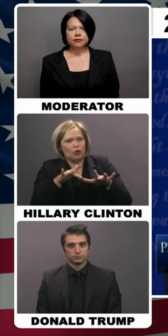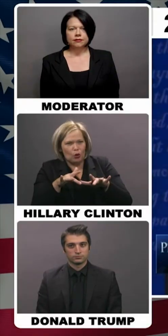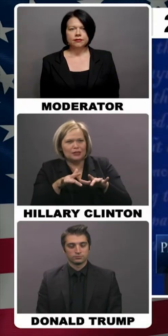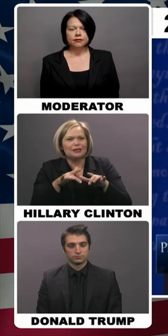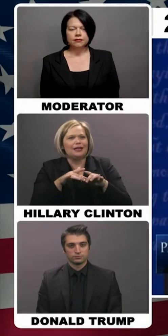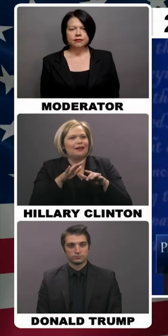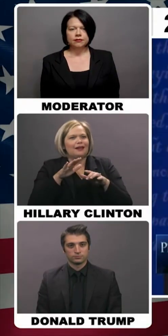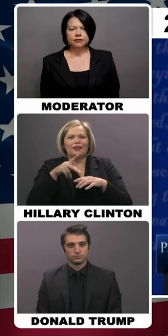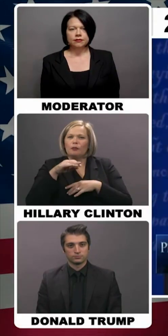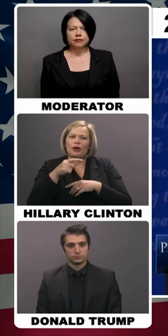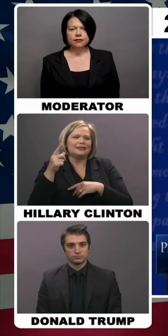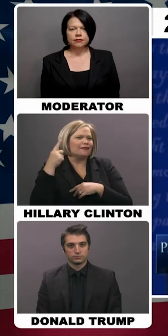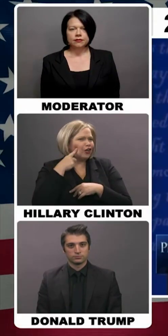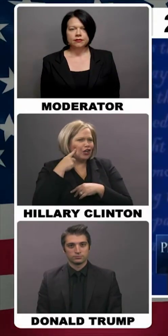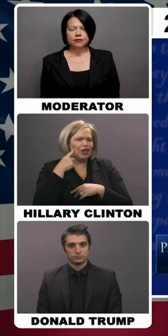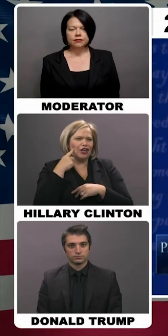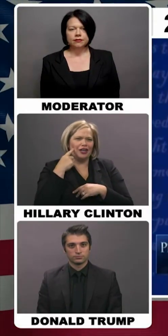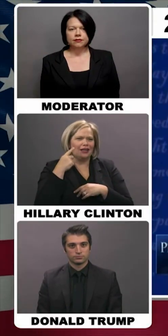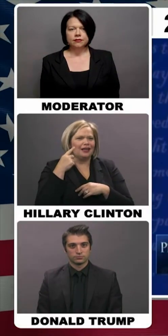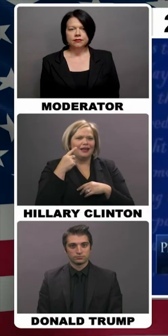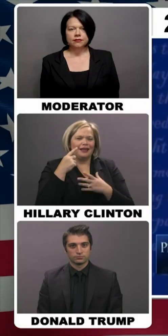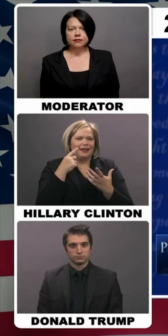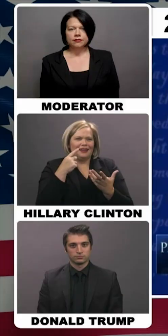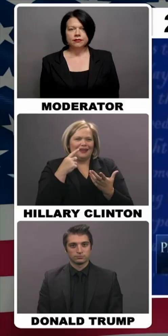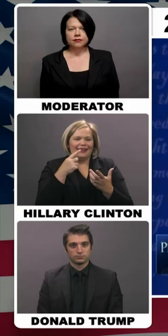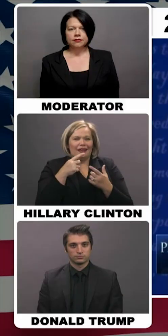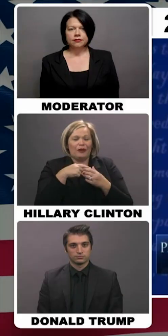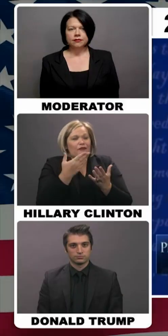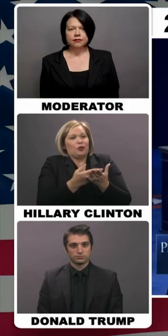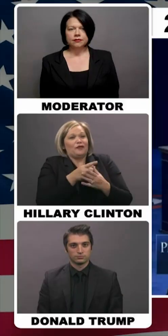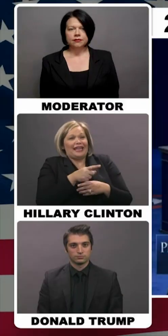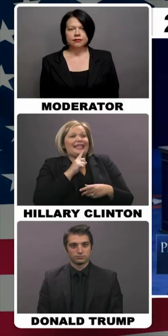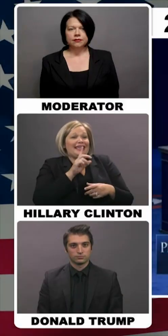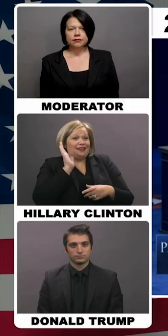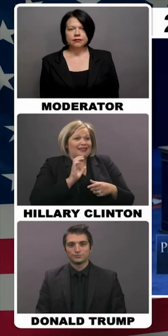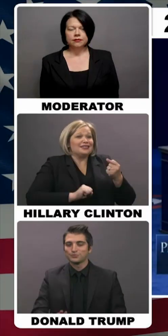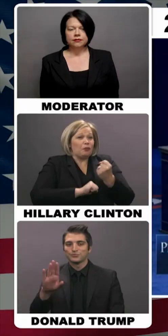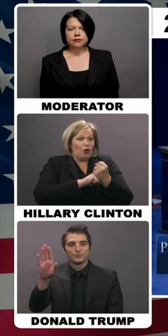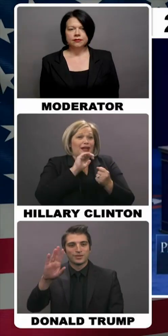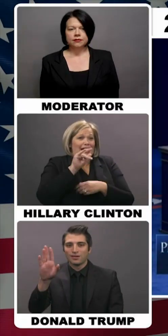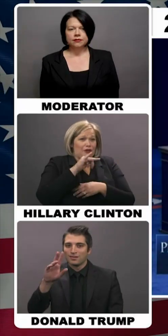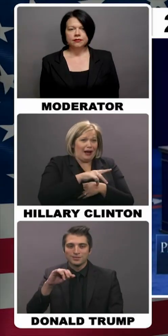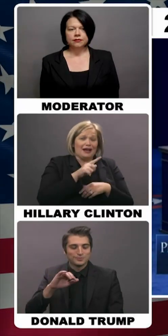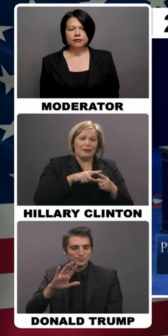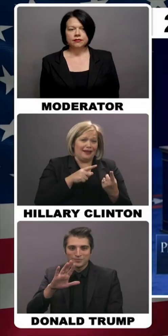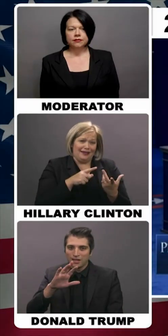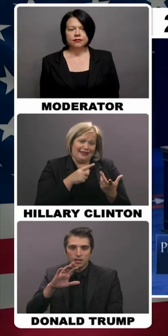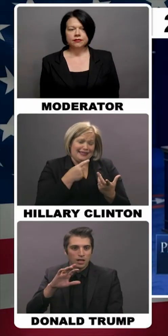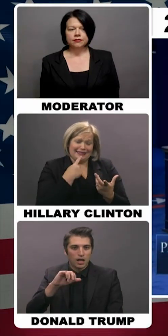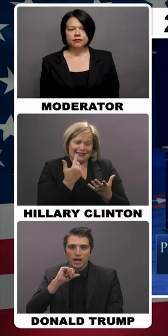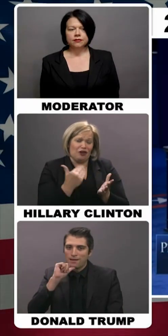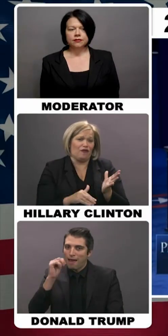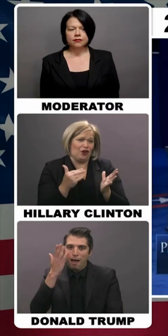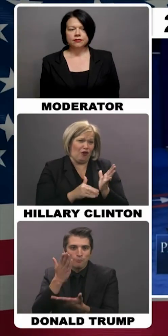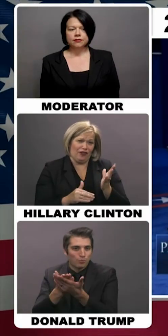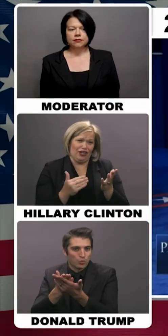It's been debunked, but it never stops him from saying whatever he wants to say. It Has not been debunked. So please, it Has not been debunked against. Go to Hillary Clinton,